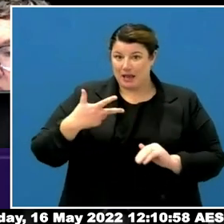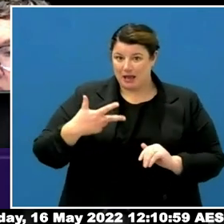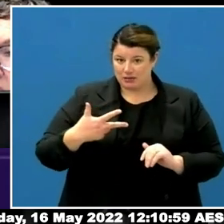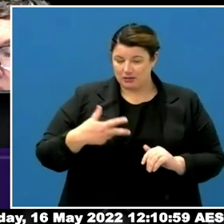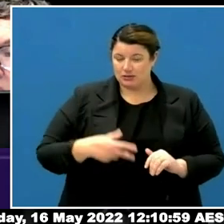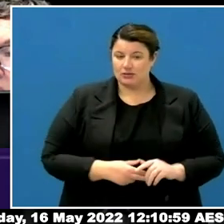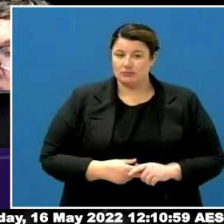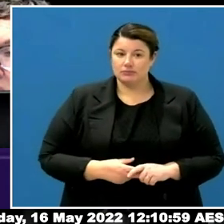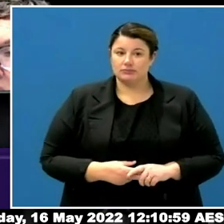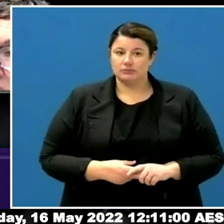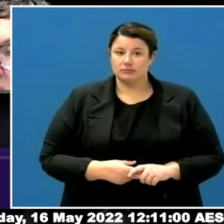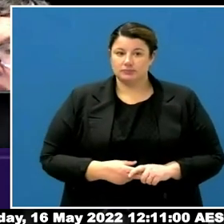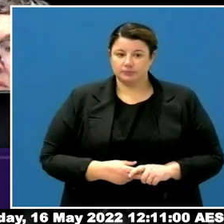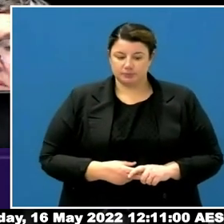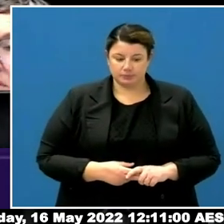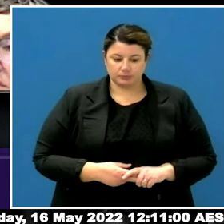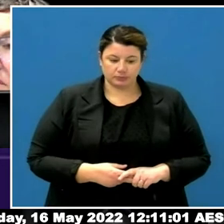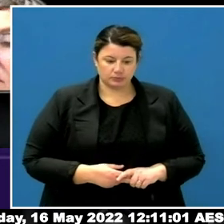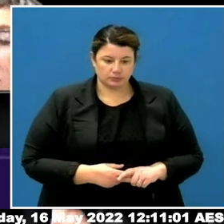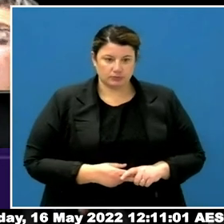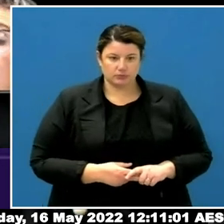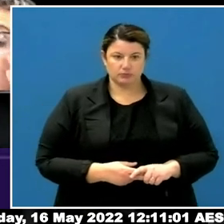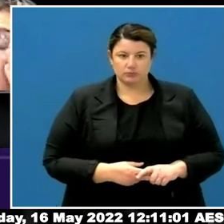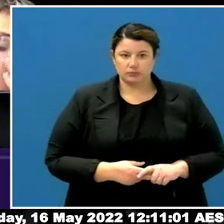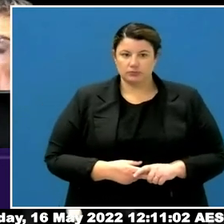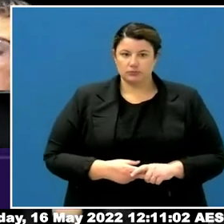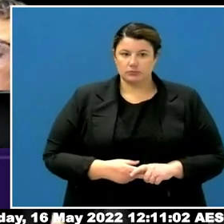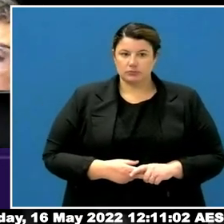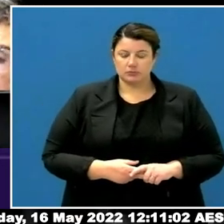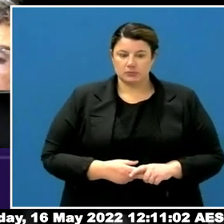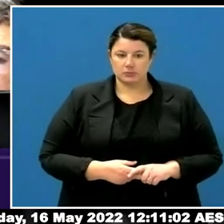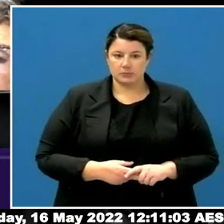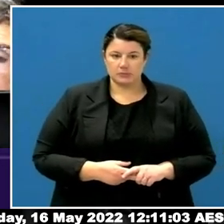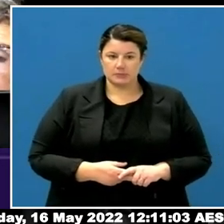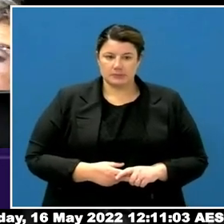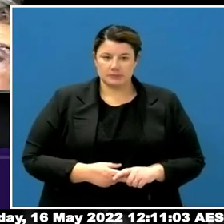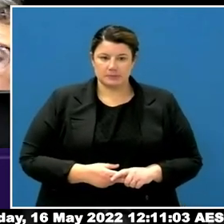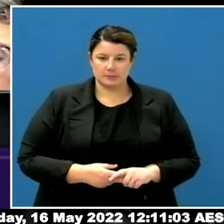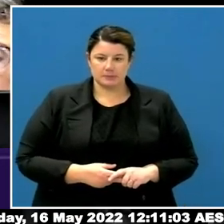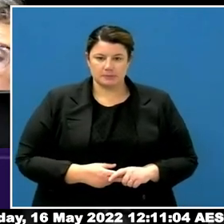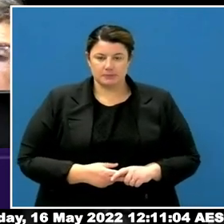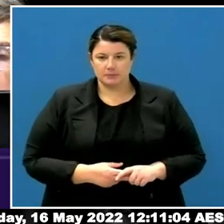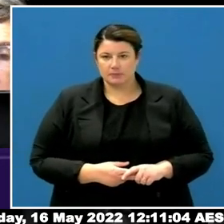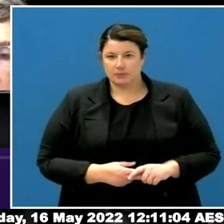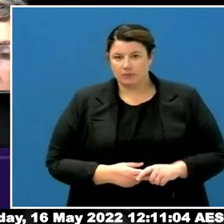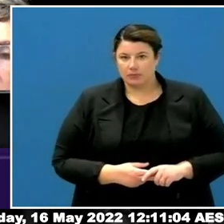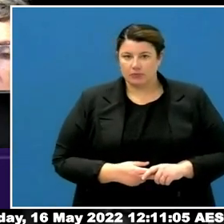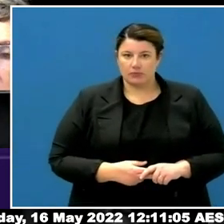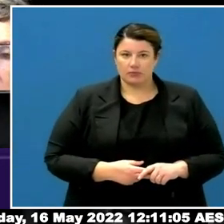This I think, Sally, is a complaint - Yes. MR FOGARTY: - you sent to Mr Herald, the CEO.